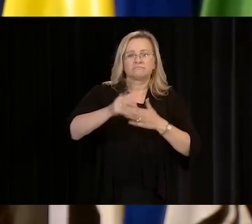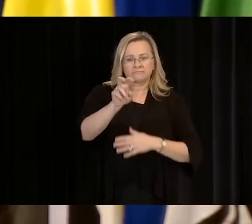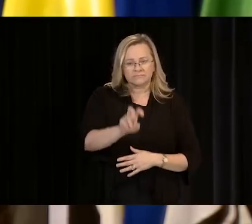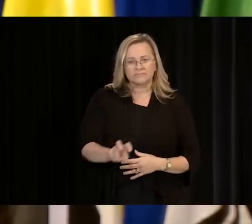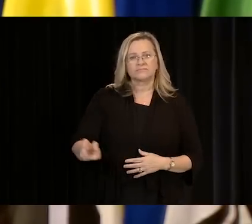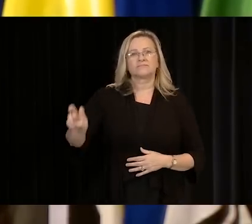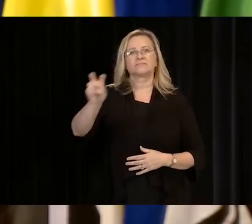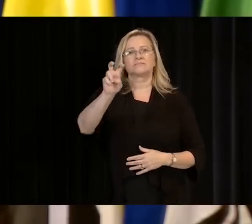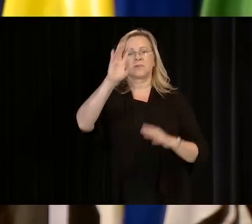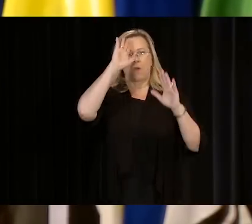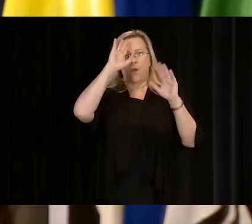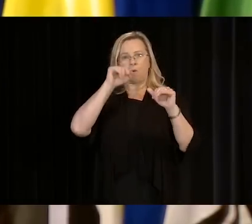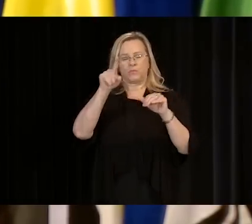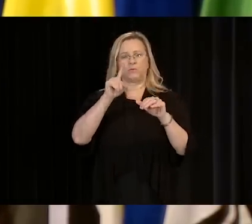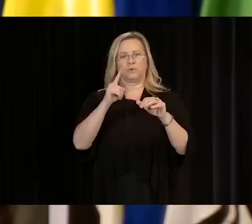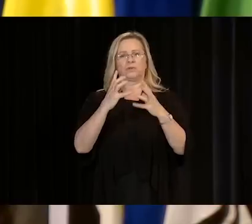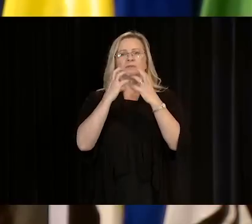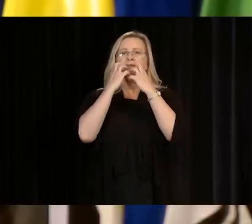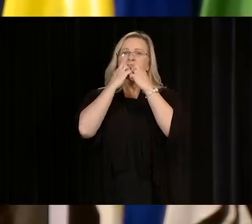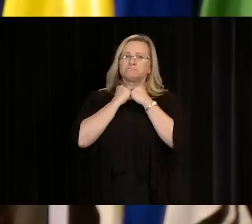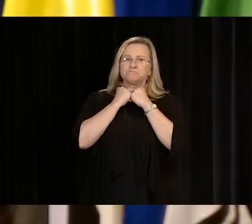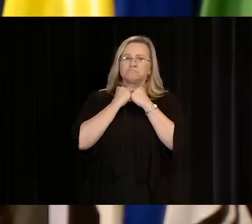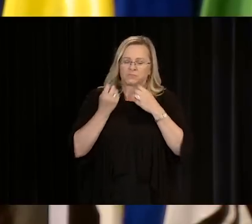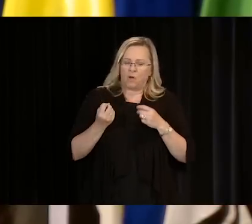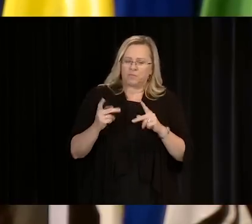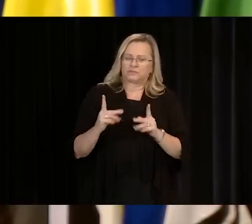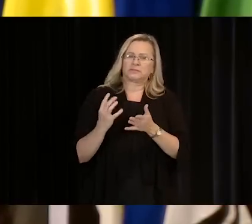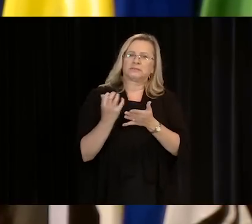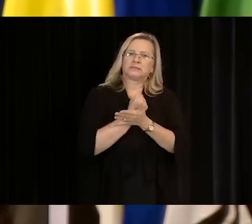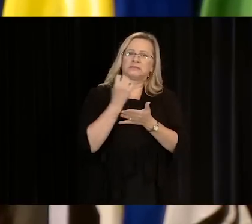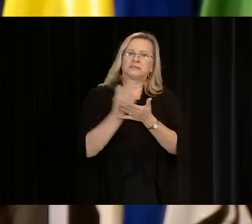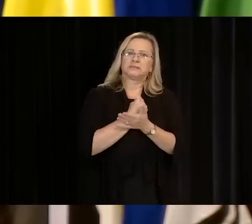I HOPE YOU WILL EMBRACE THE OPPORTUNITIES LIFE PRESENTS YOU